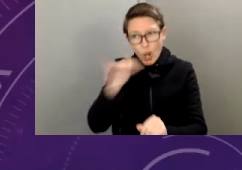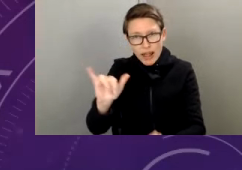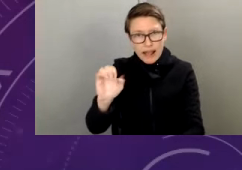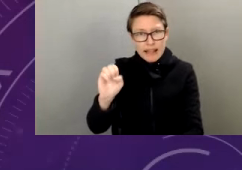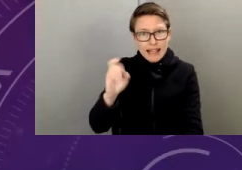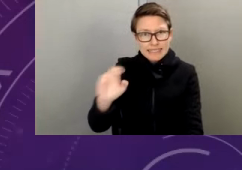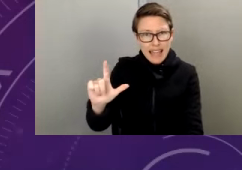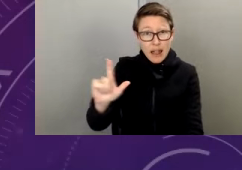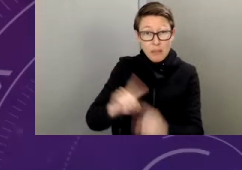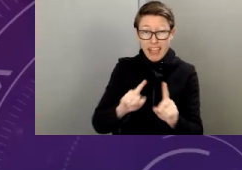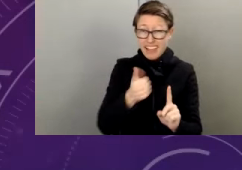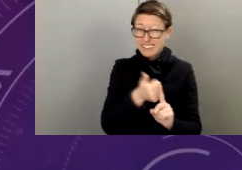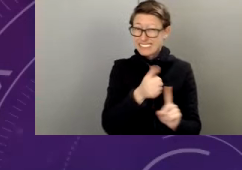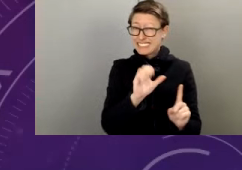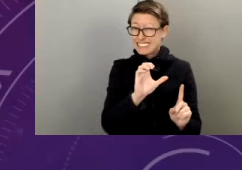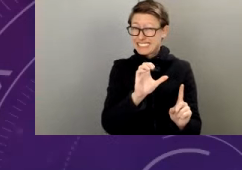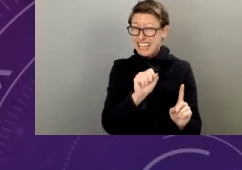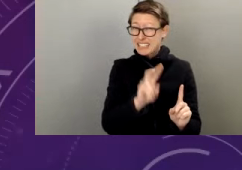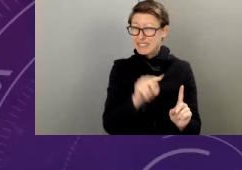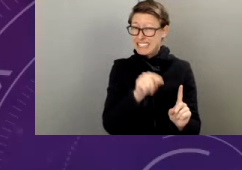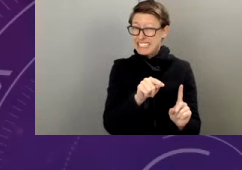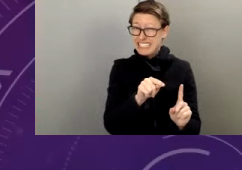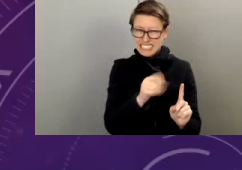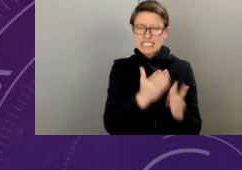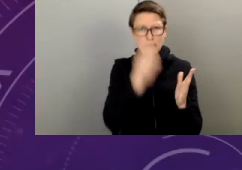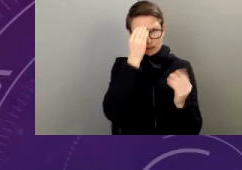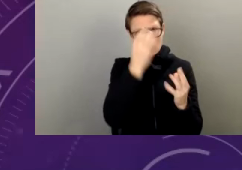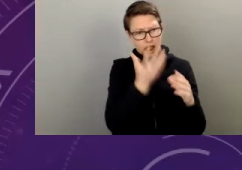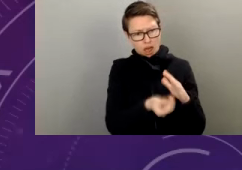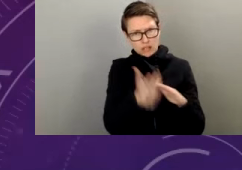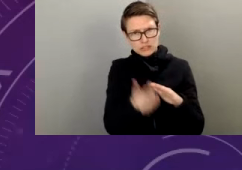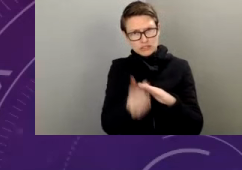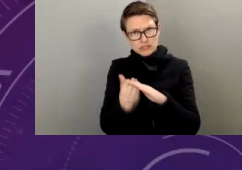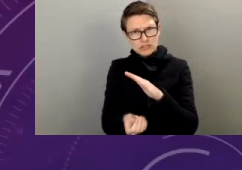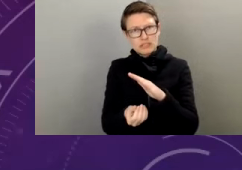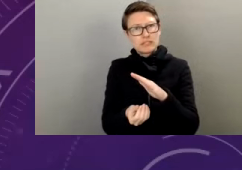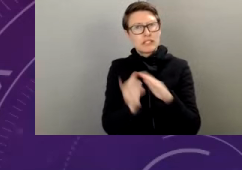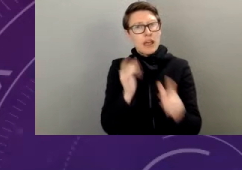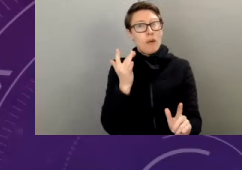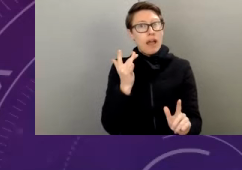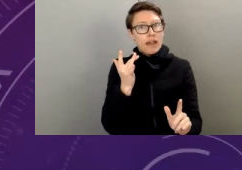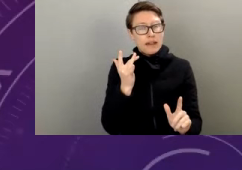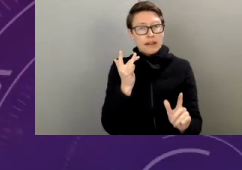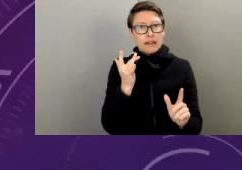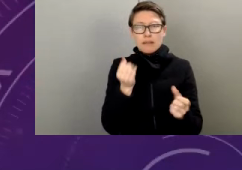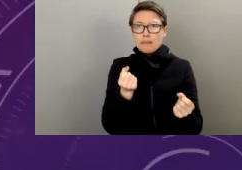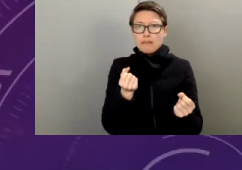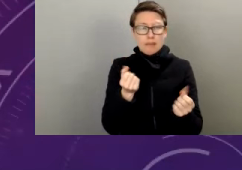information has gotten lost when we've been reviewing, reviewing the files and stuff. So that's why a lot of things have gone back and some frustrations